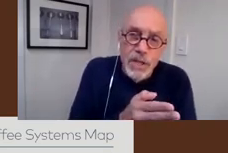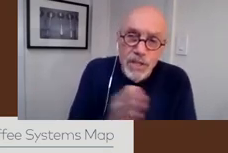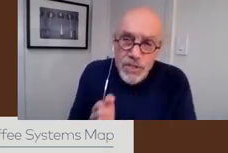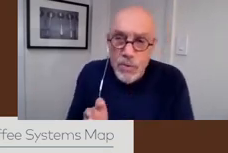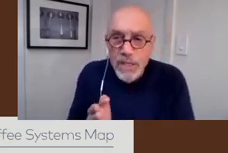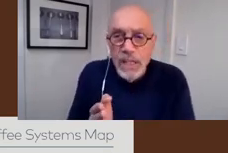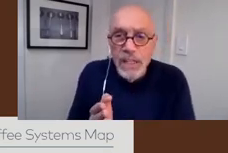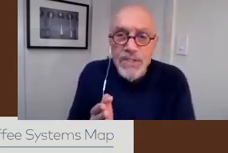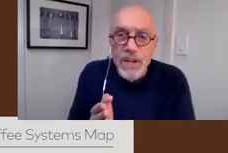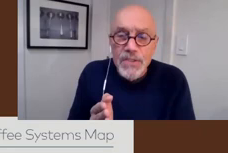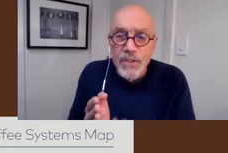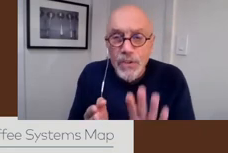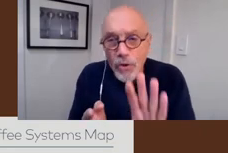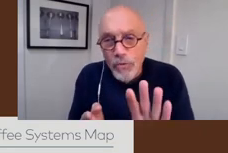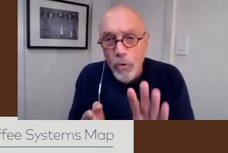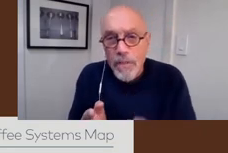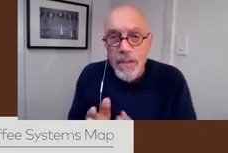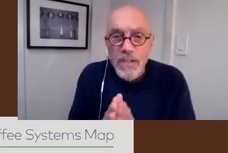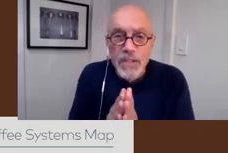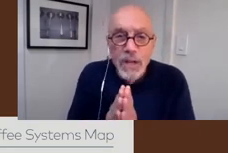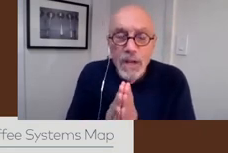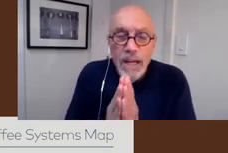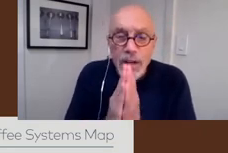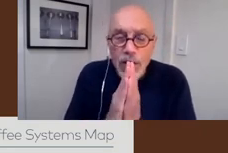the history that leads us into those four things, and